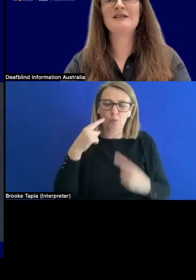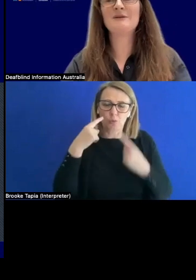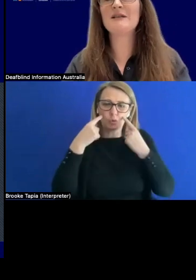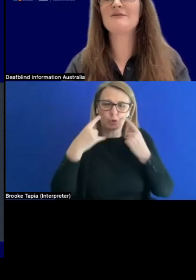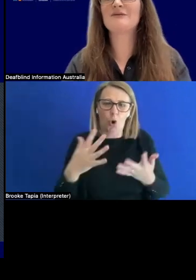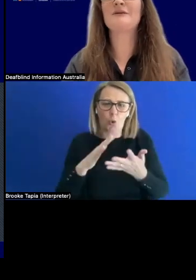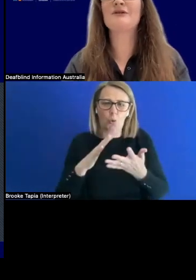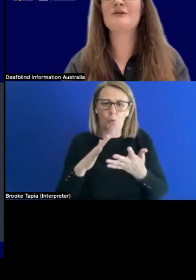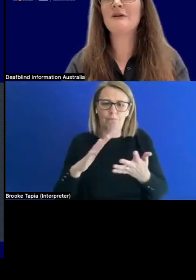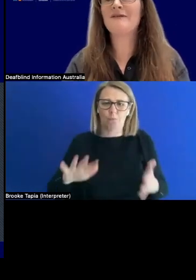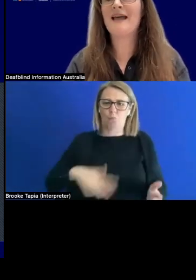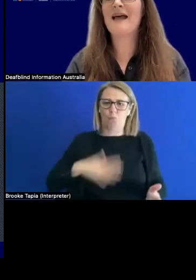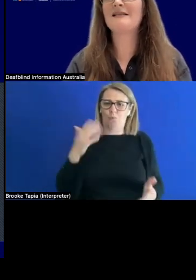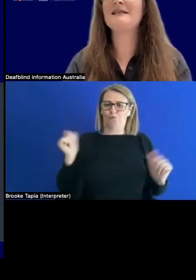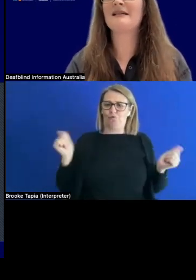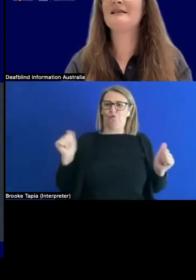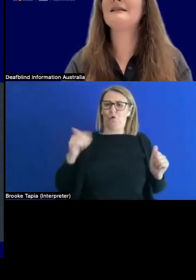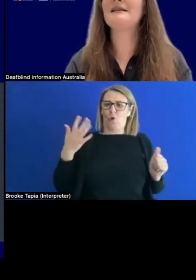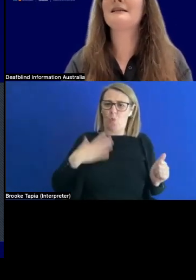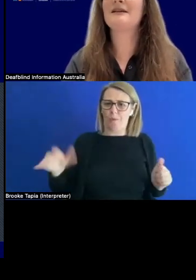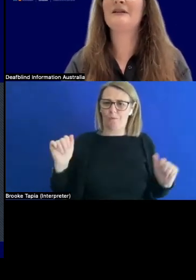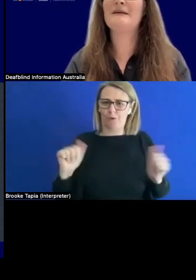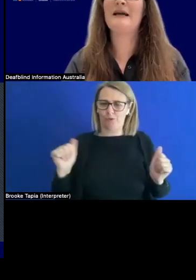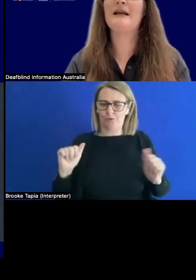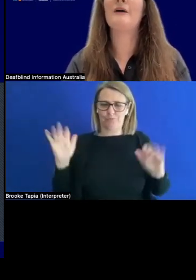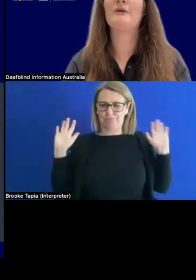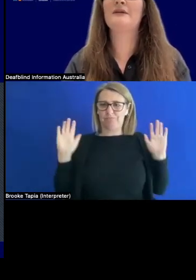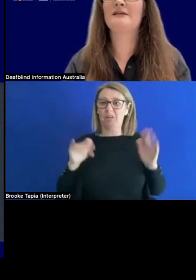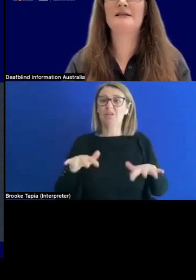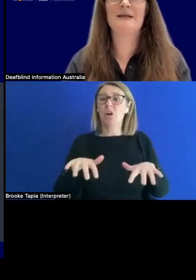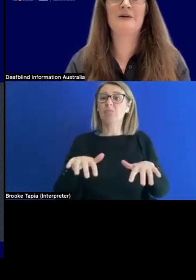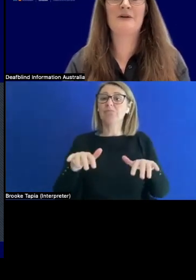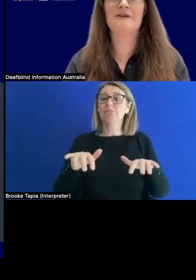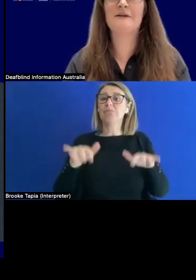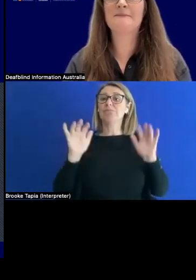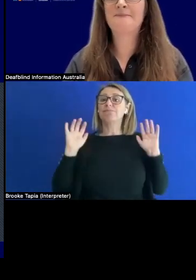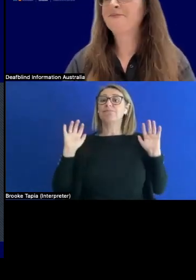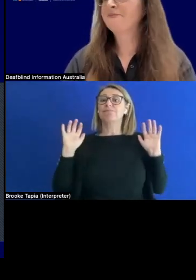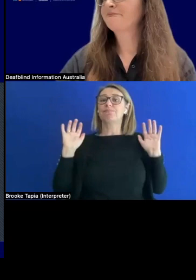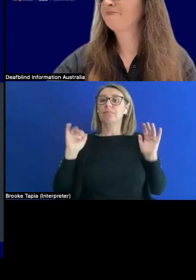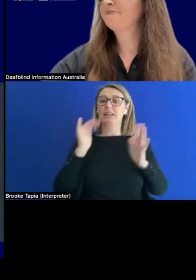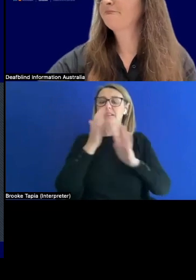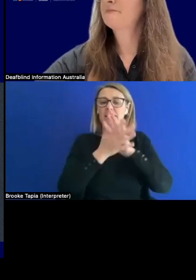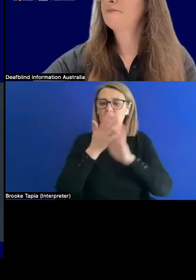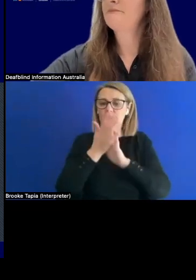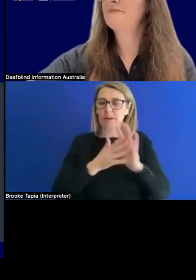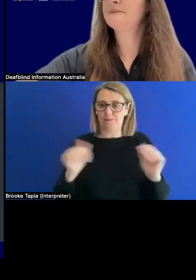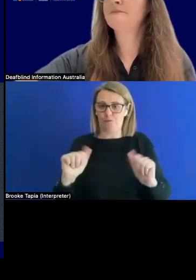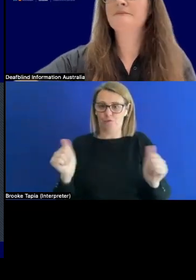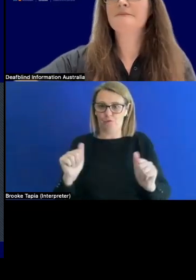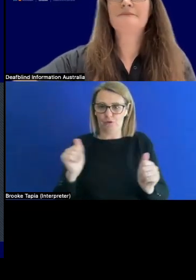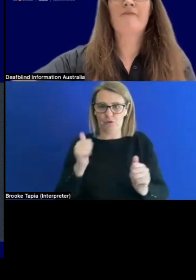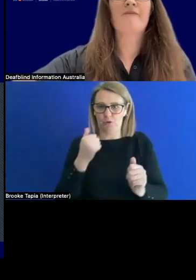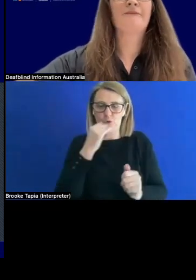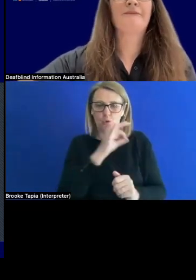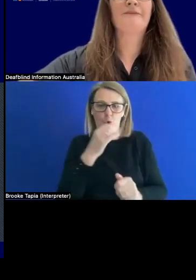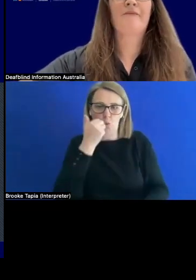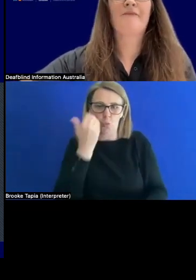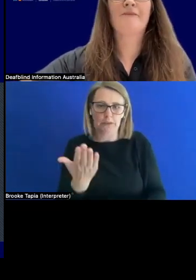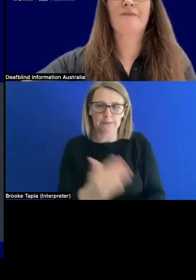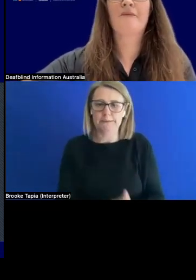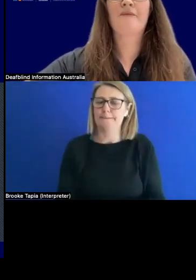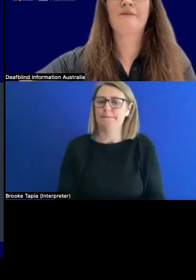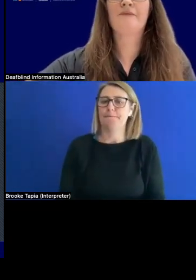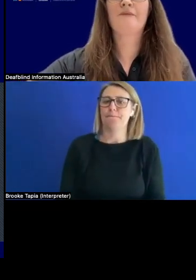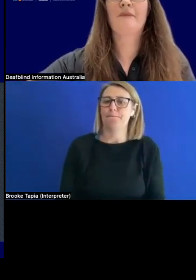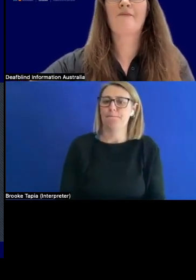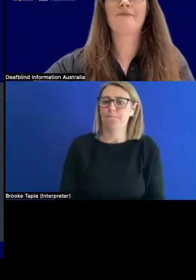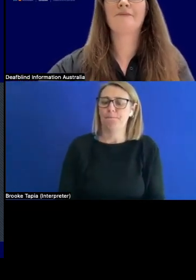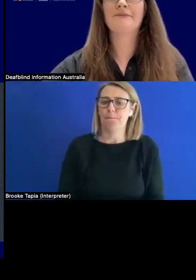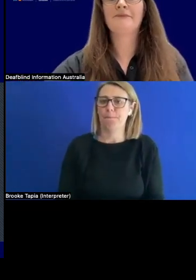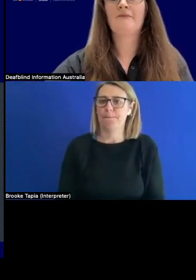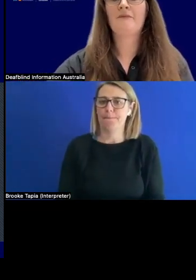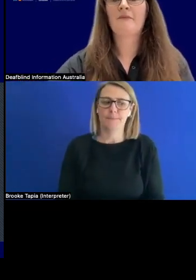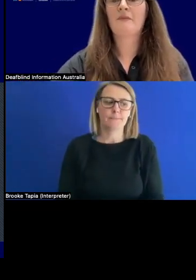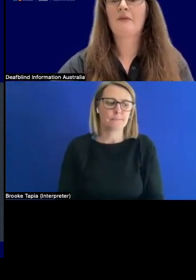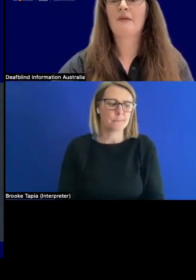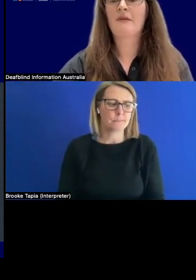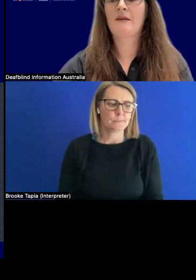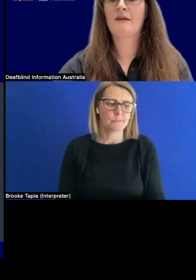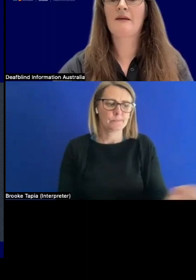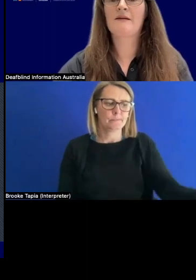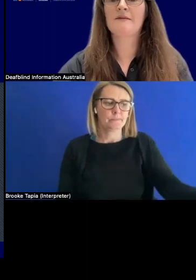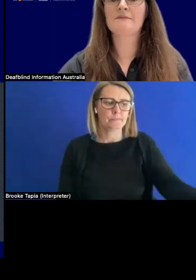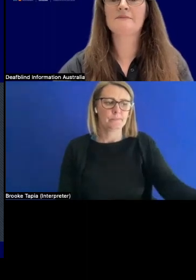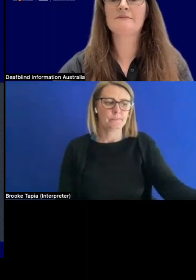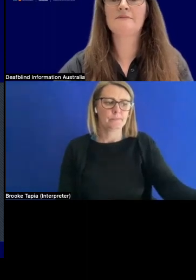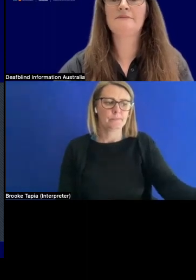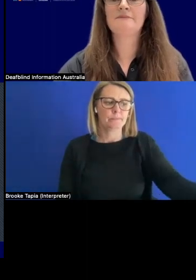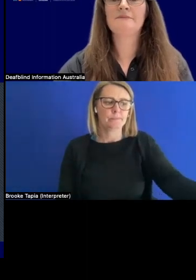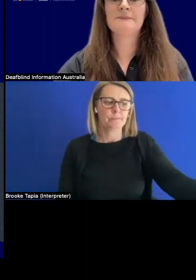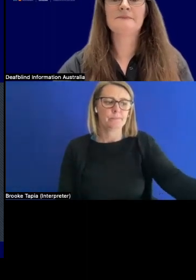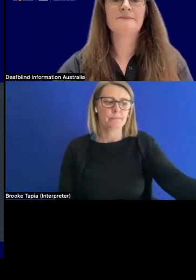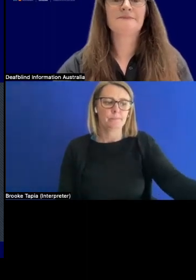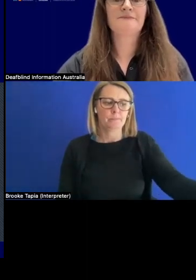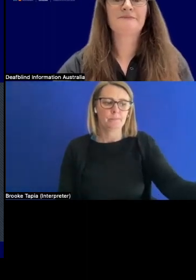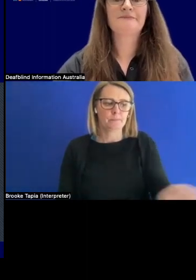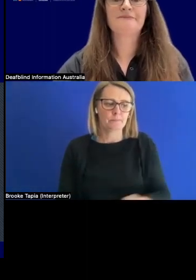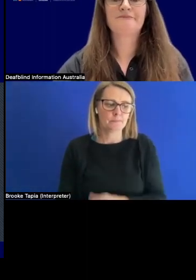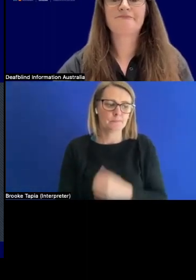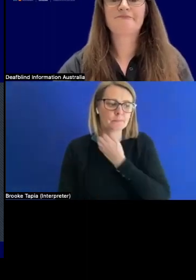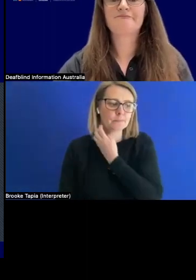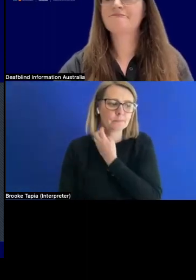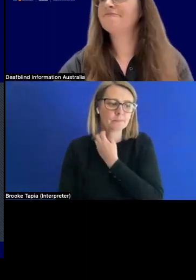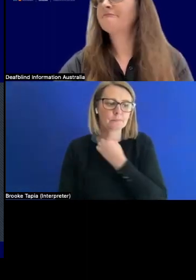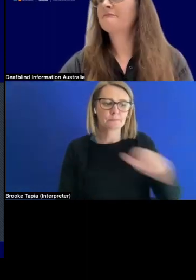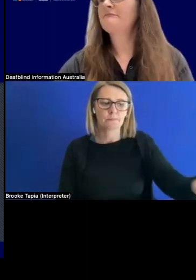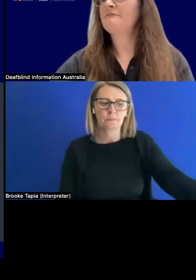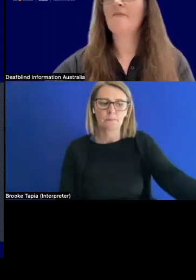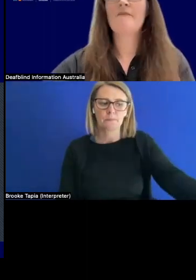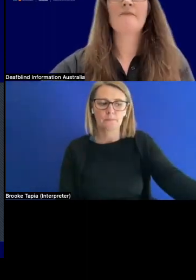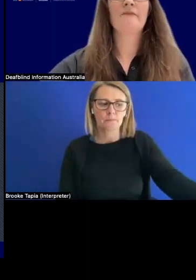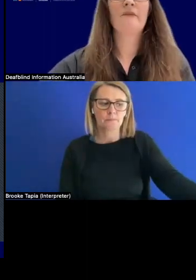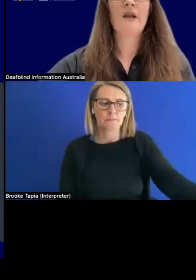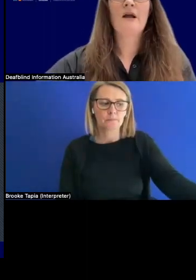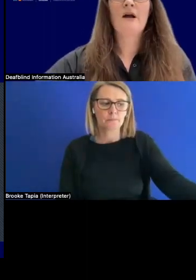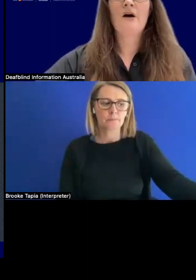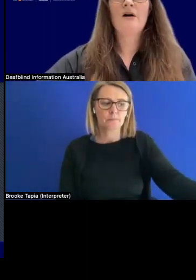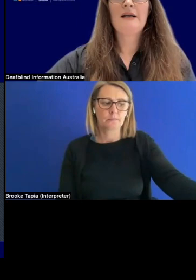just a withdrawal of the hands doesn’t necessarily mean “I want this to be over”.